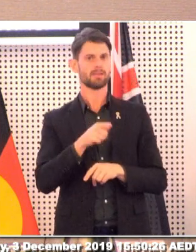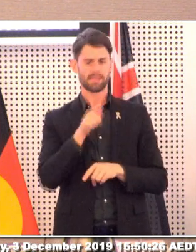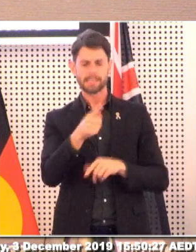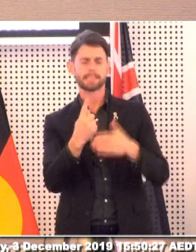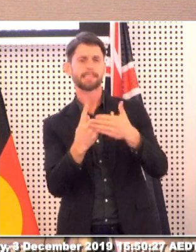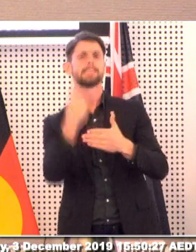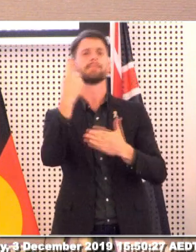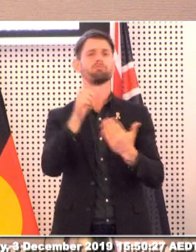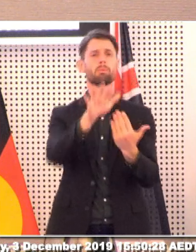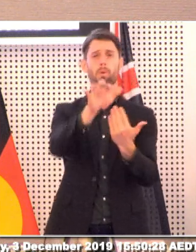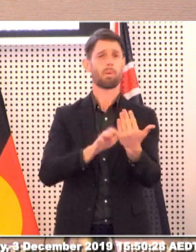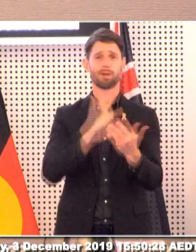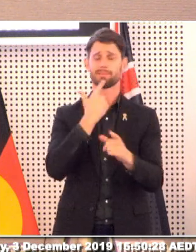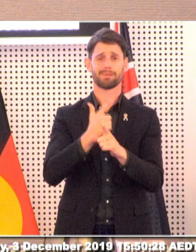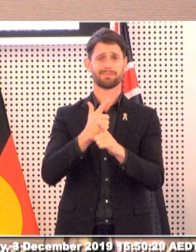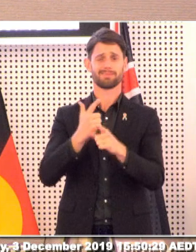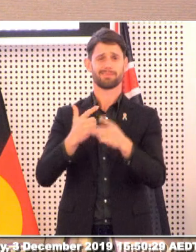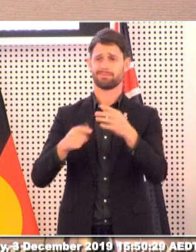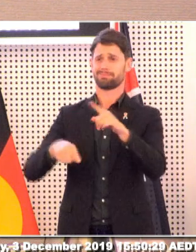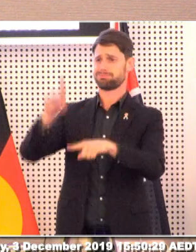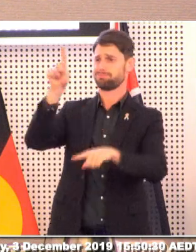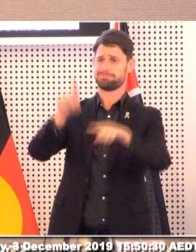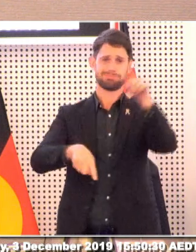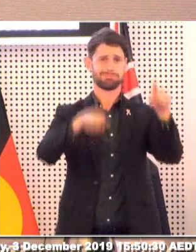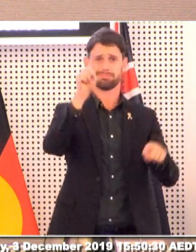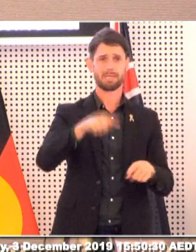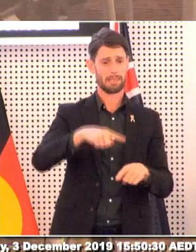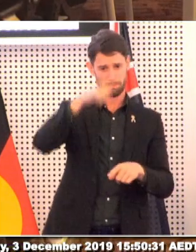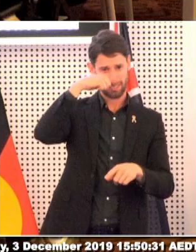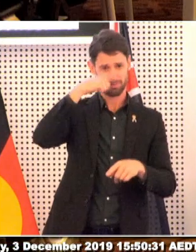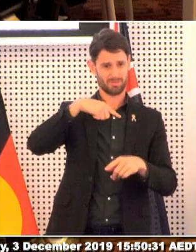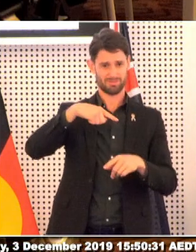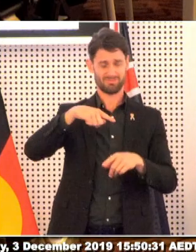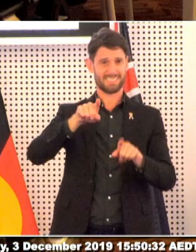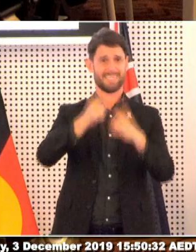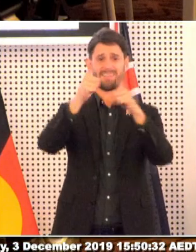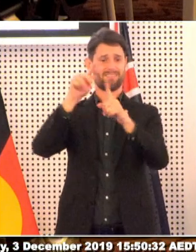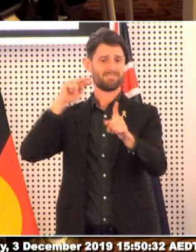confused, and not understood well. So I want to ask you about the reporting of incidents.